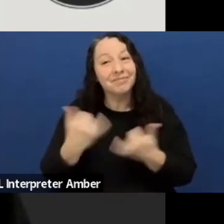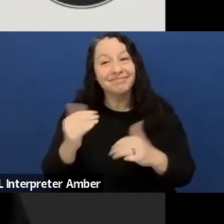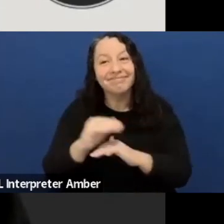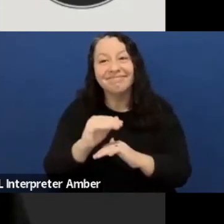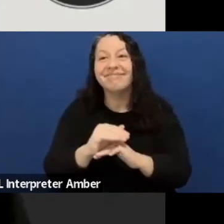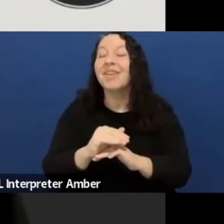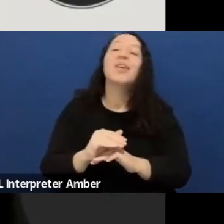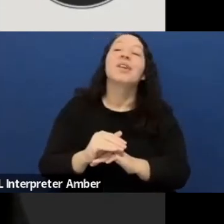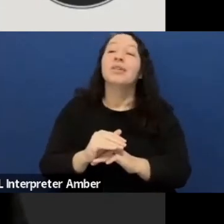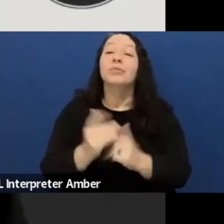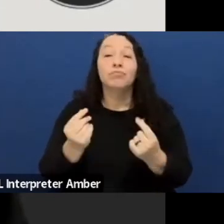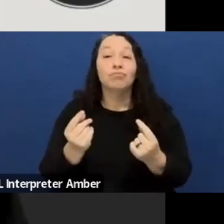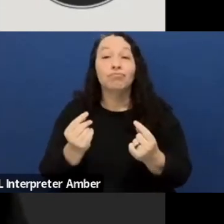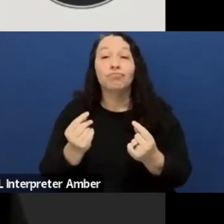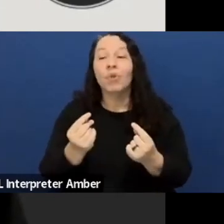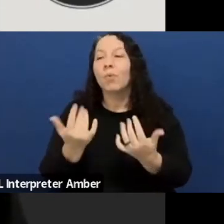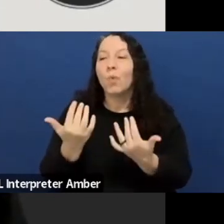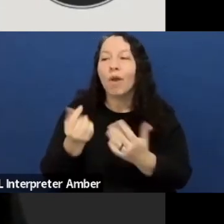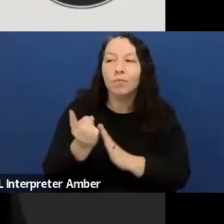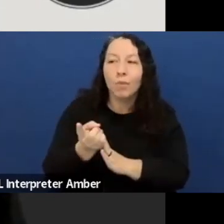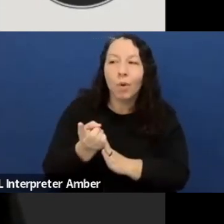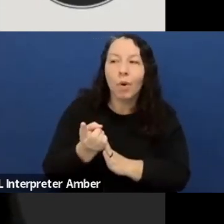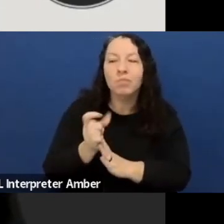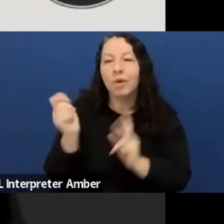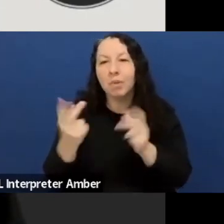welcome everyone, thank you for joining us tonight. We're allowing a few moments for